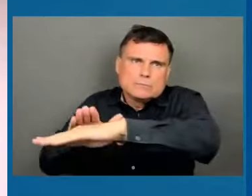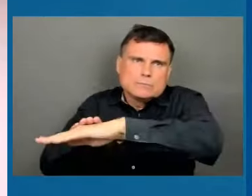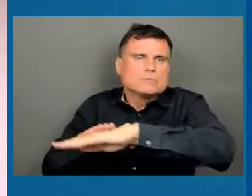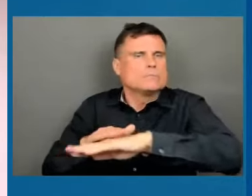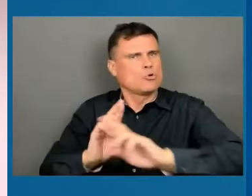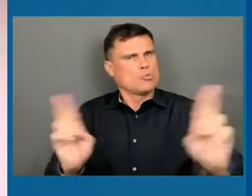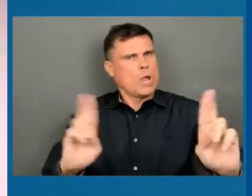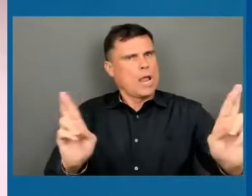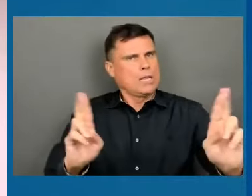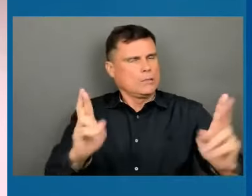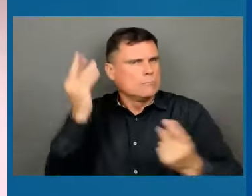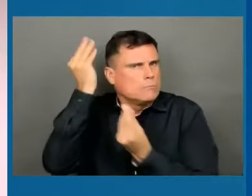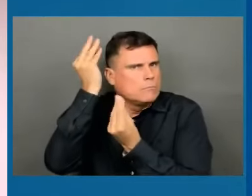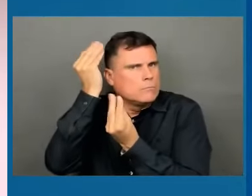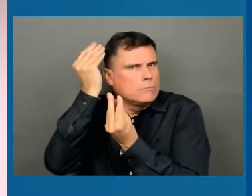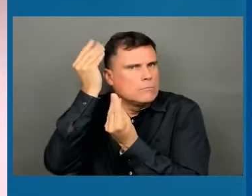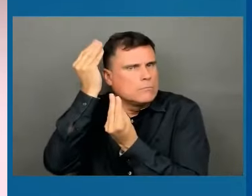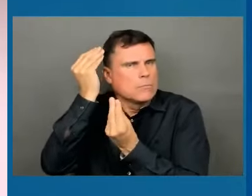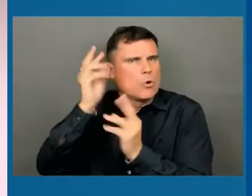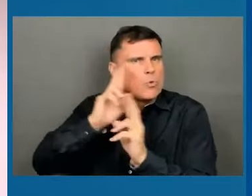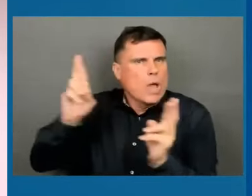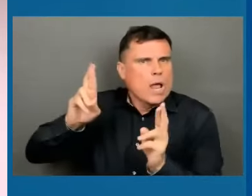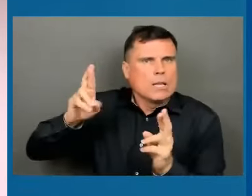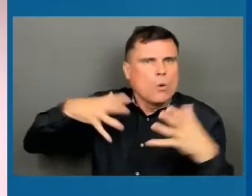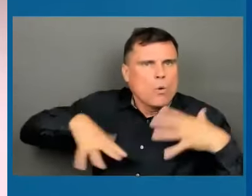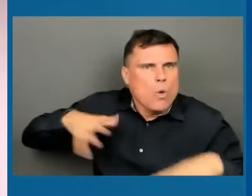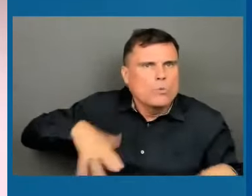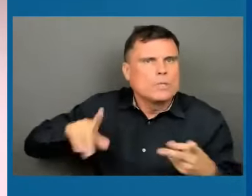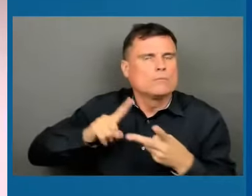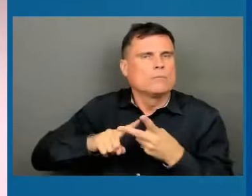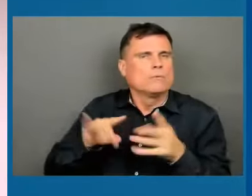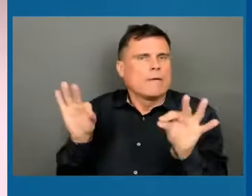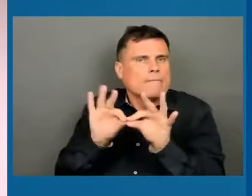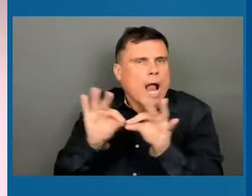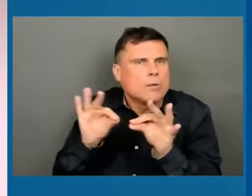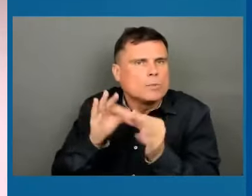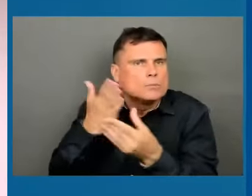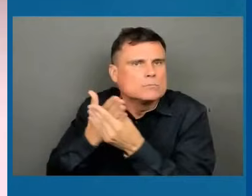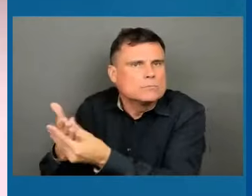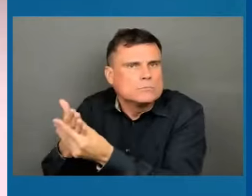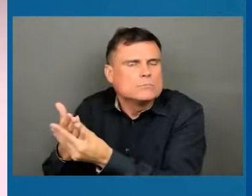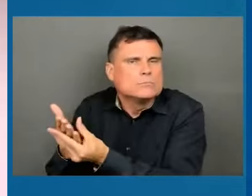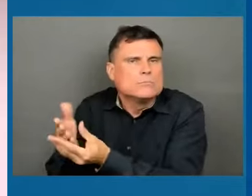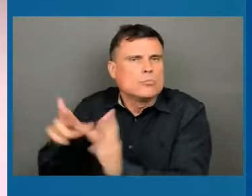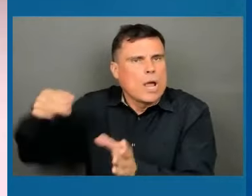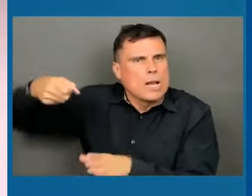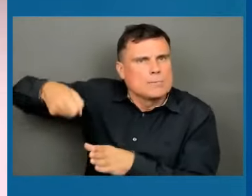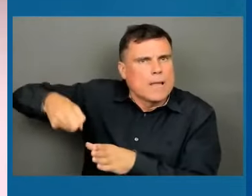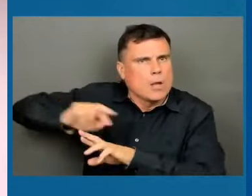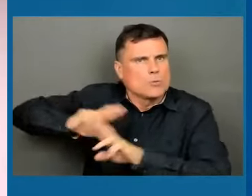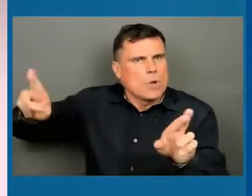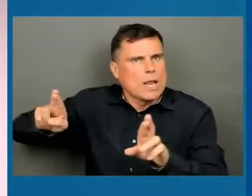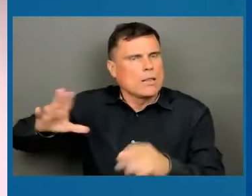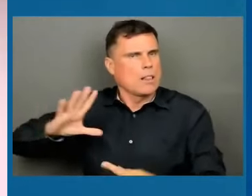situation in terms of impacts, potential impacts. And so at this stage it's very much, um,